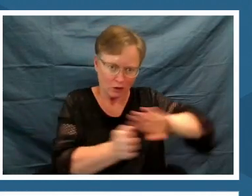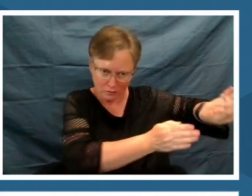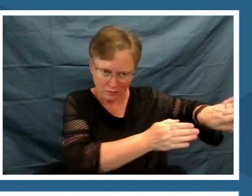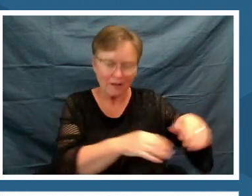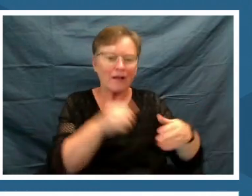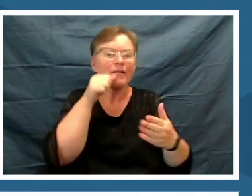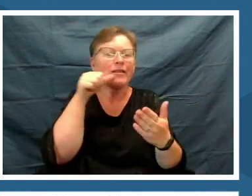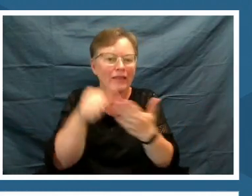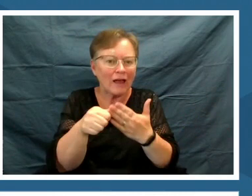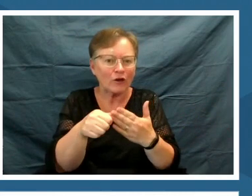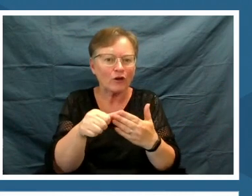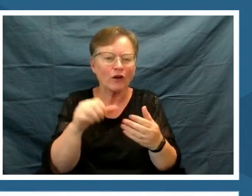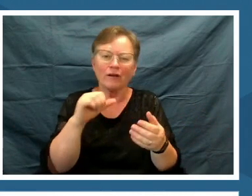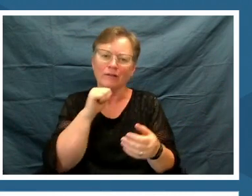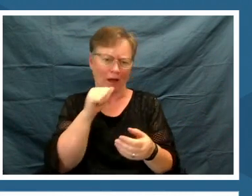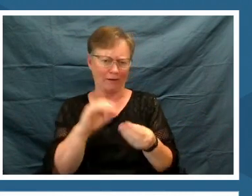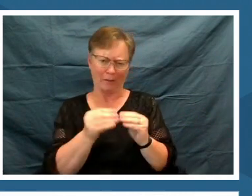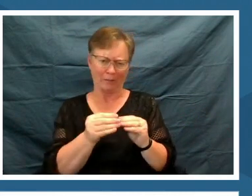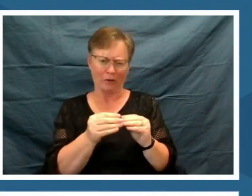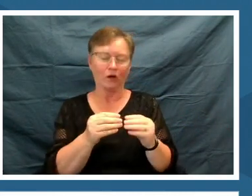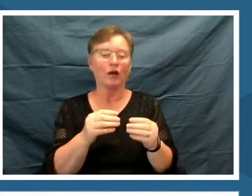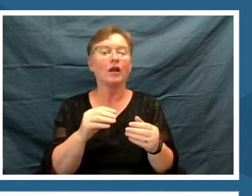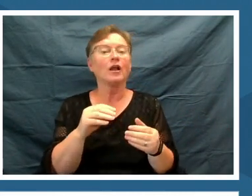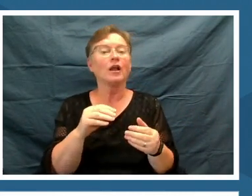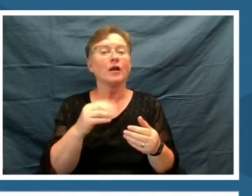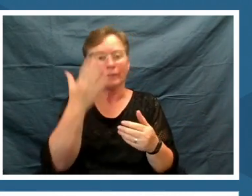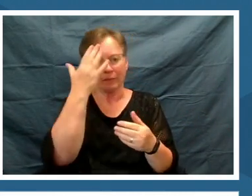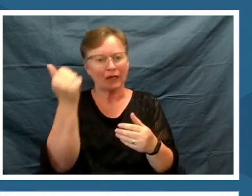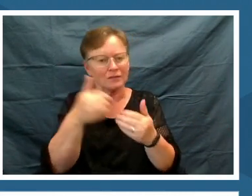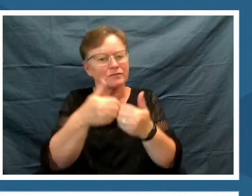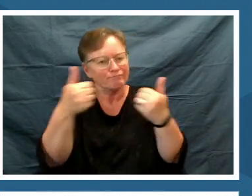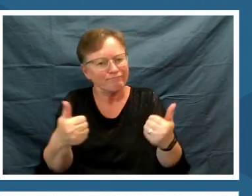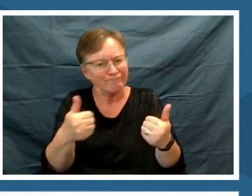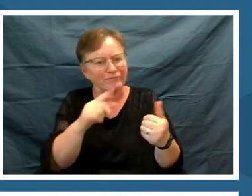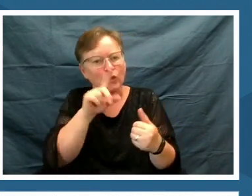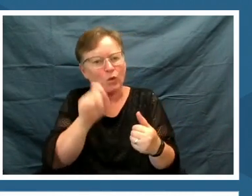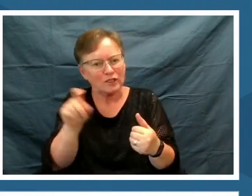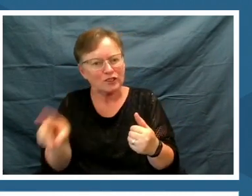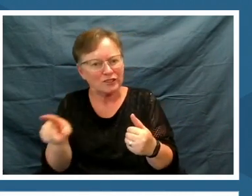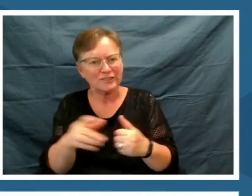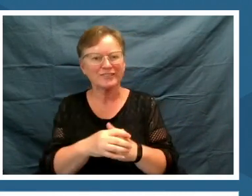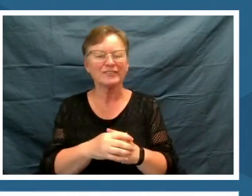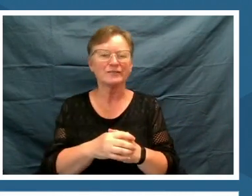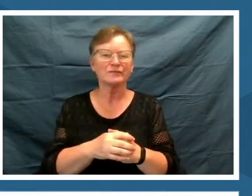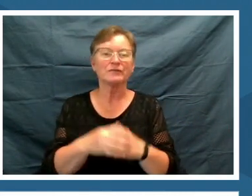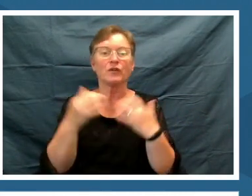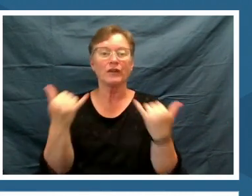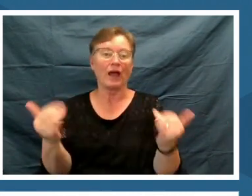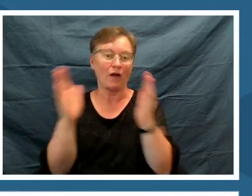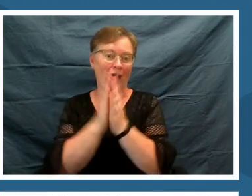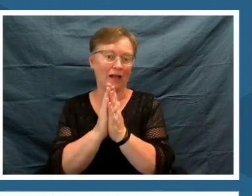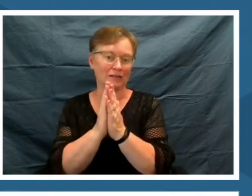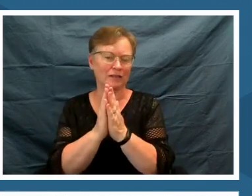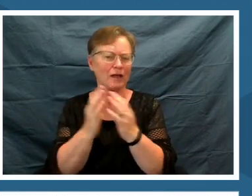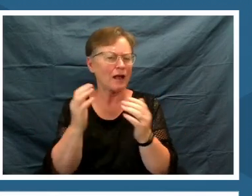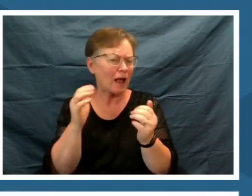number is because we want to differentiate the questions so now we're going to ask you